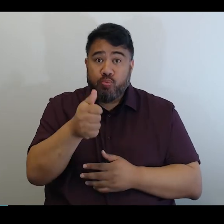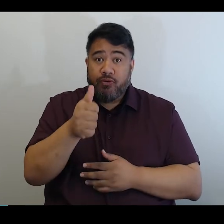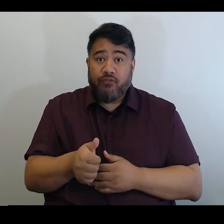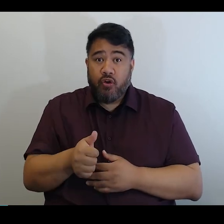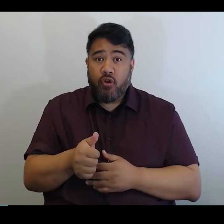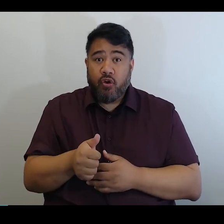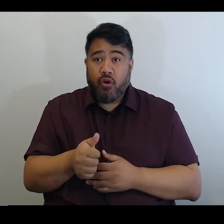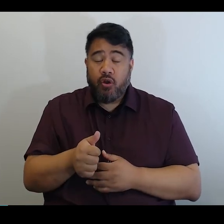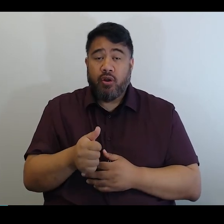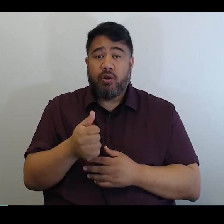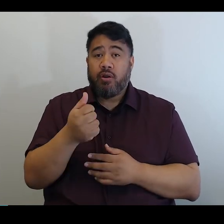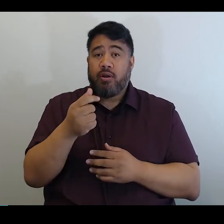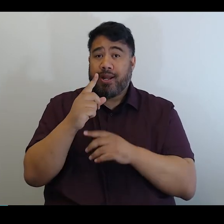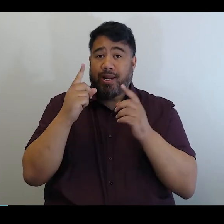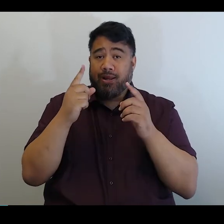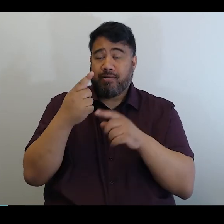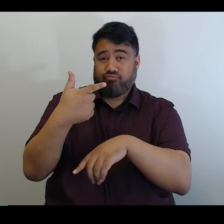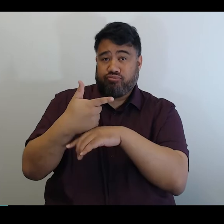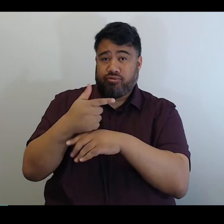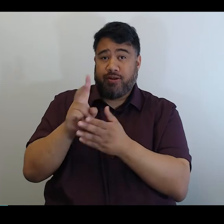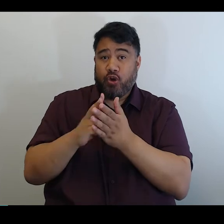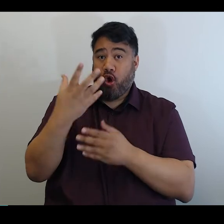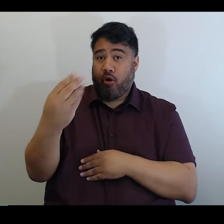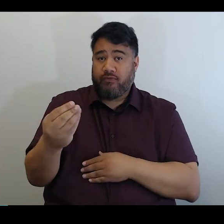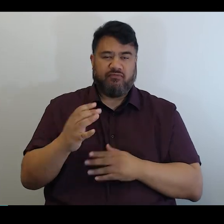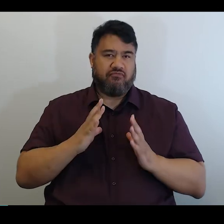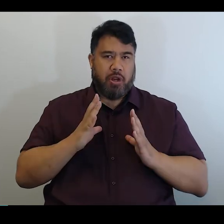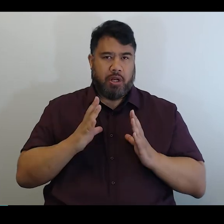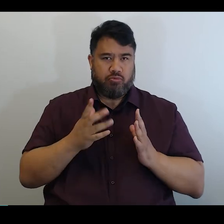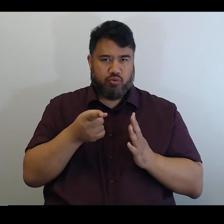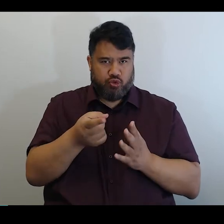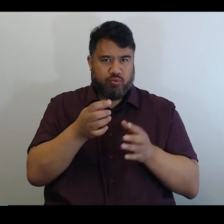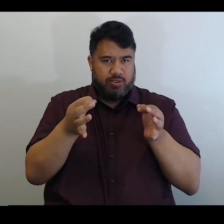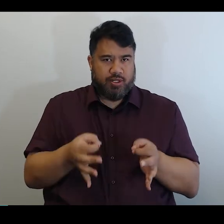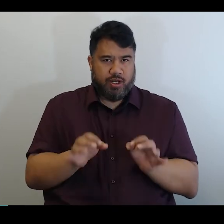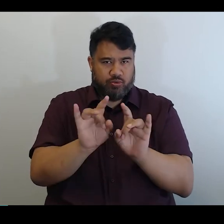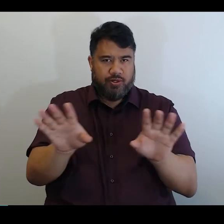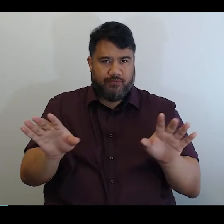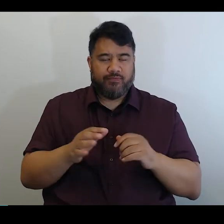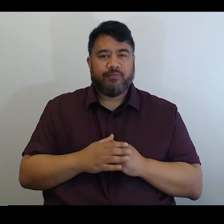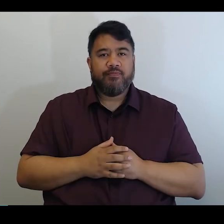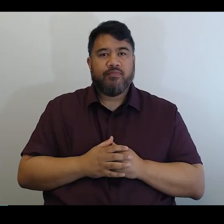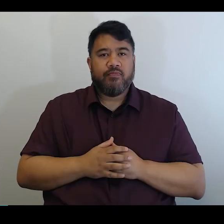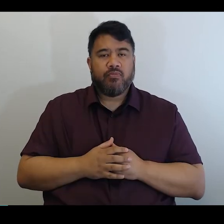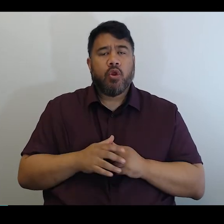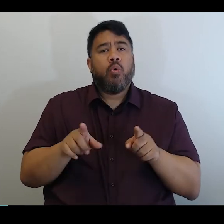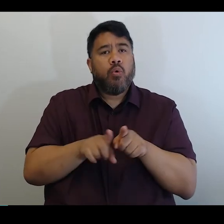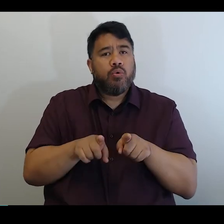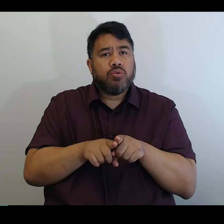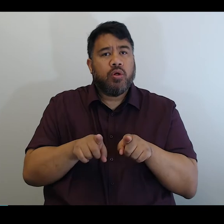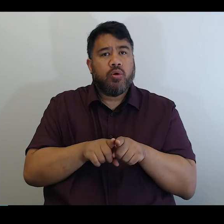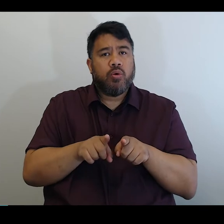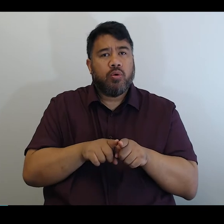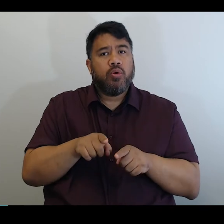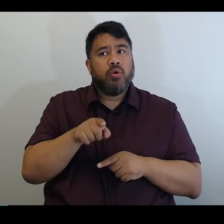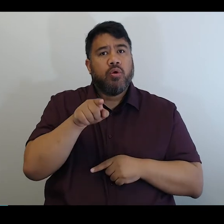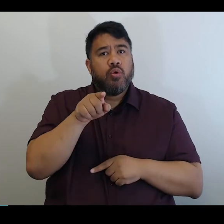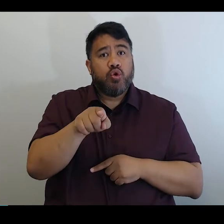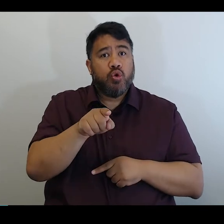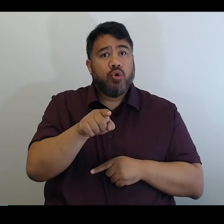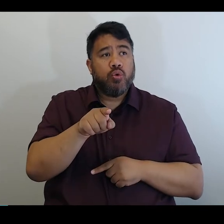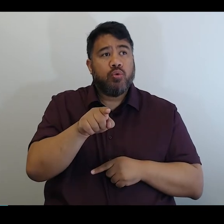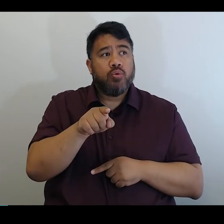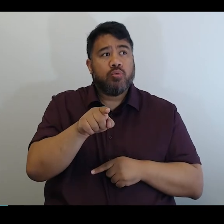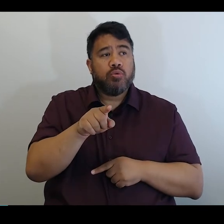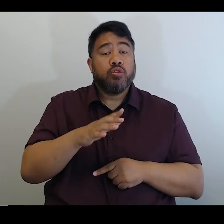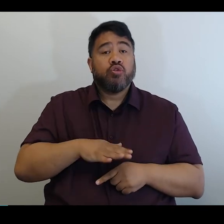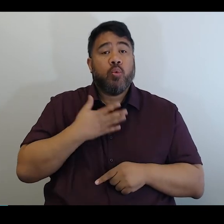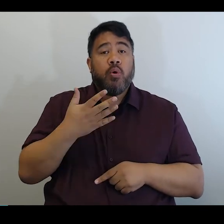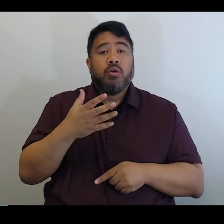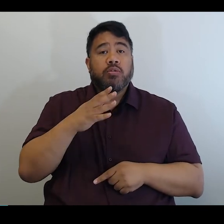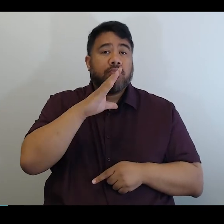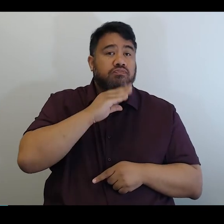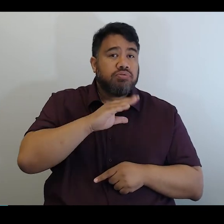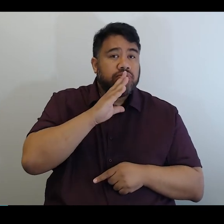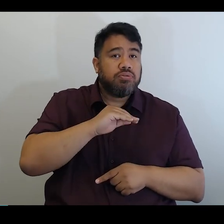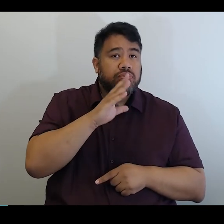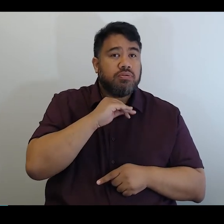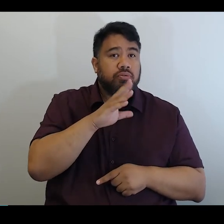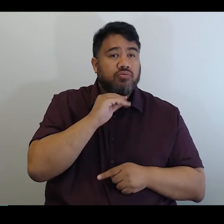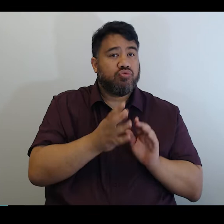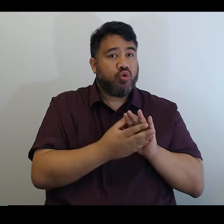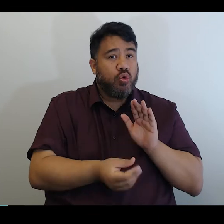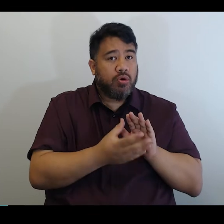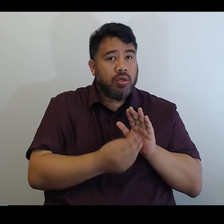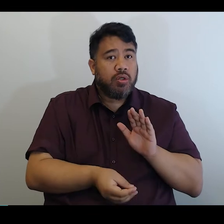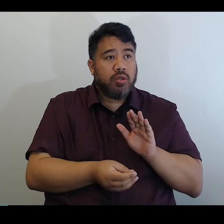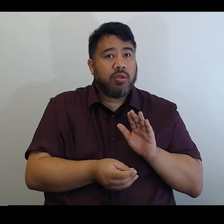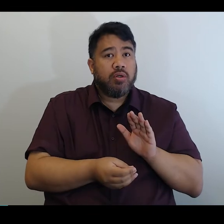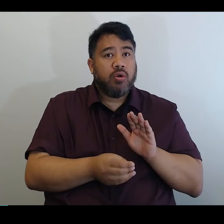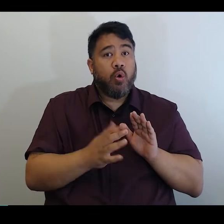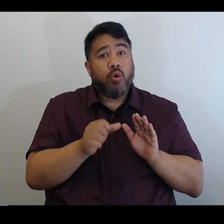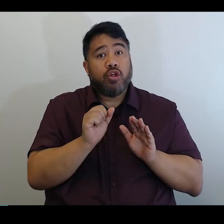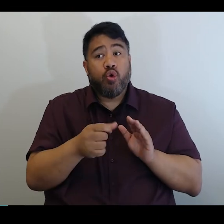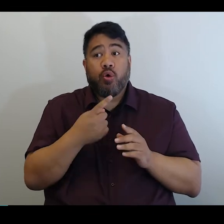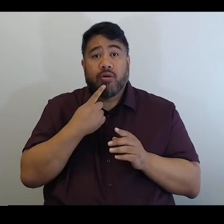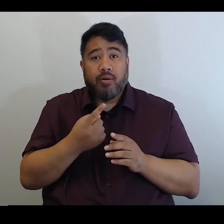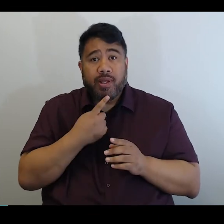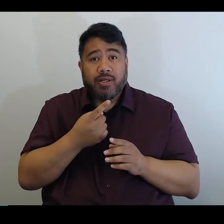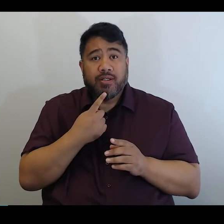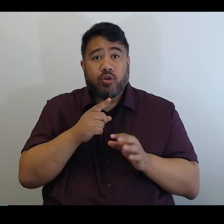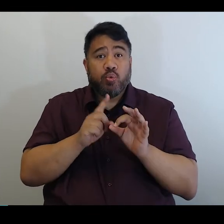And that's up to you. If you would also prefer not to have your audio captured or it's easier for you in terms of accessibility, you are welcome to put your comments and questions in the chat box.